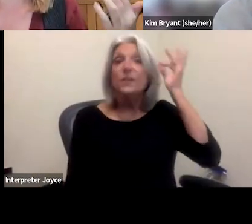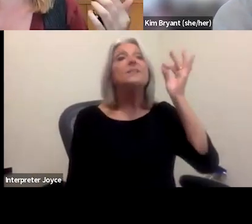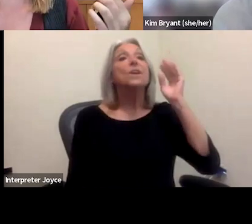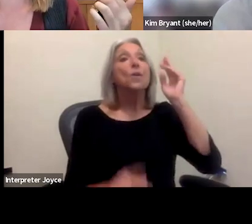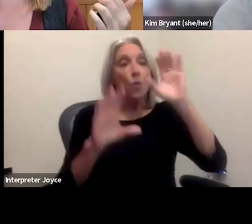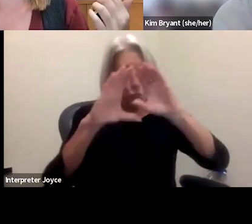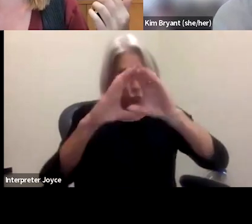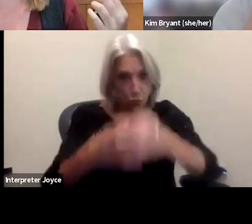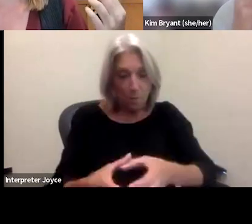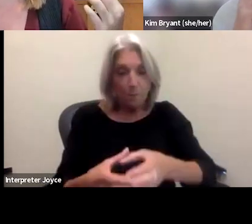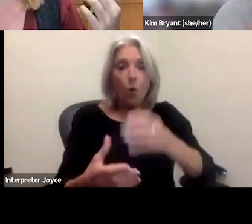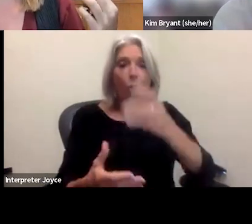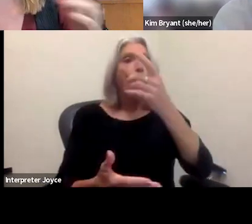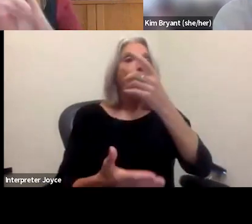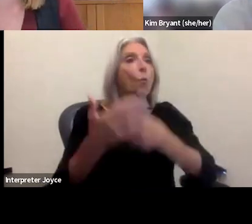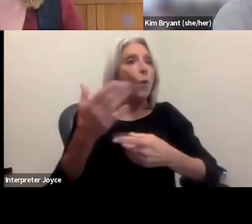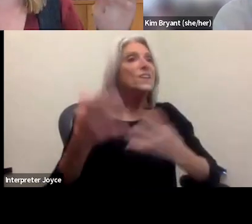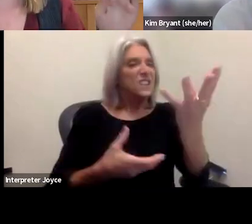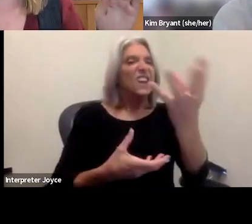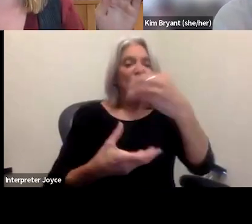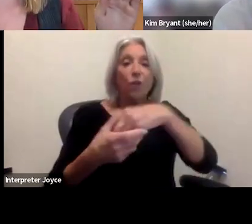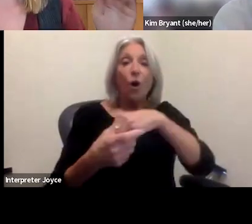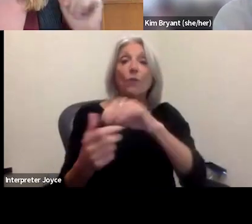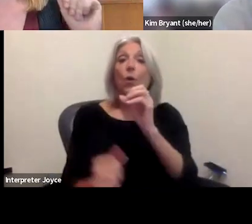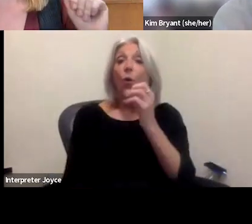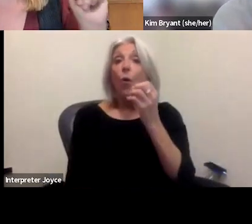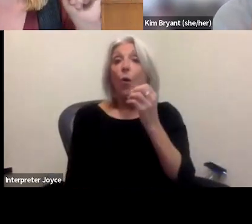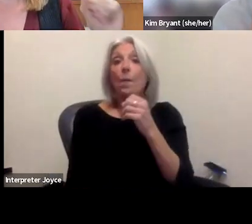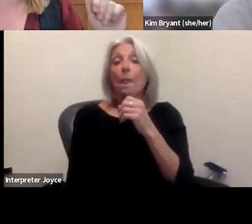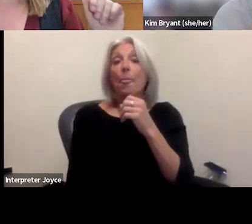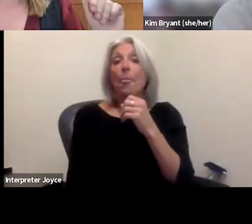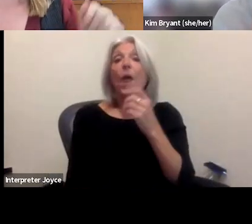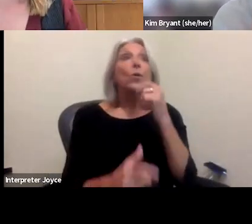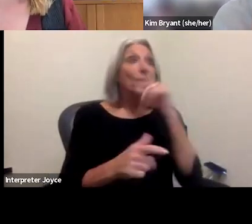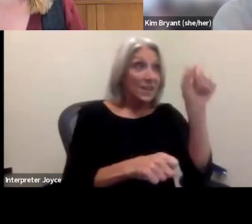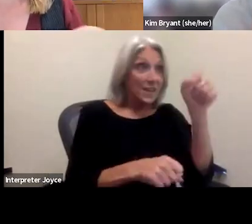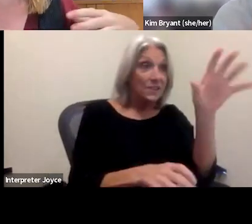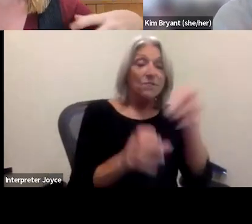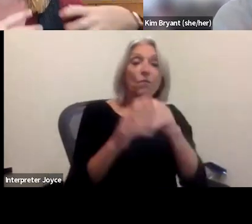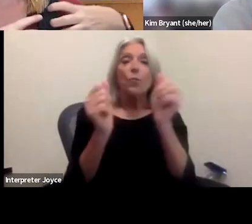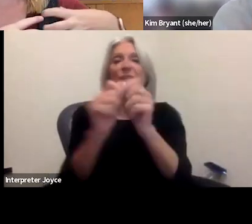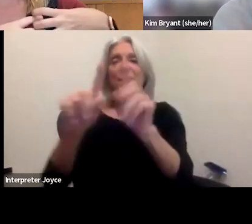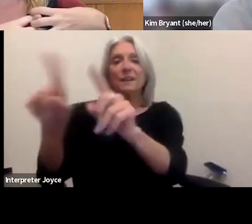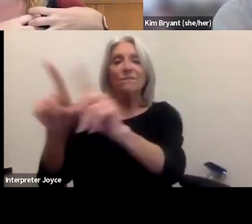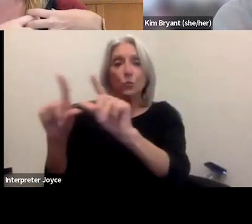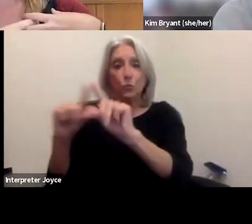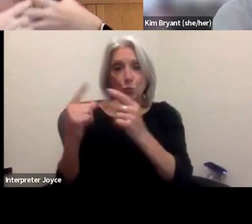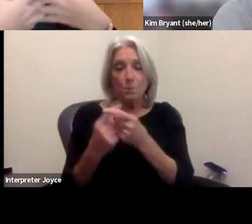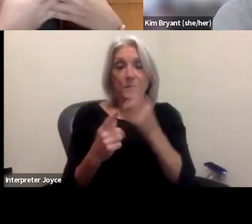say about what research gets done or doesn't with their group. And then people who also are doing